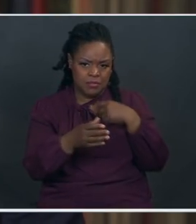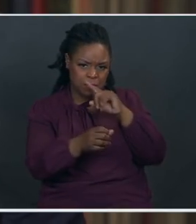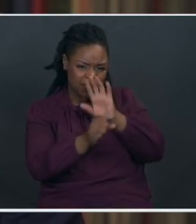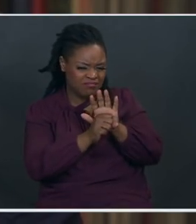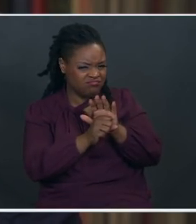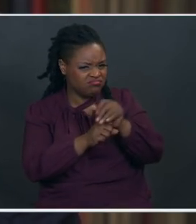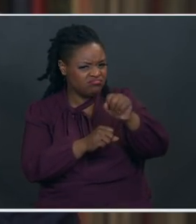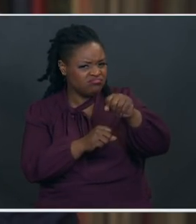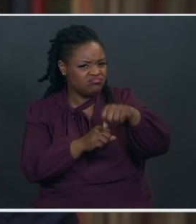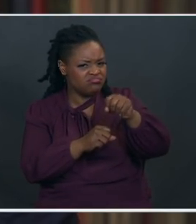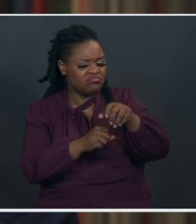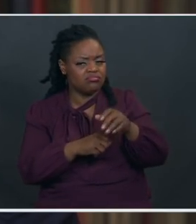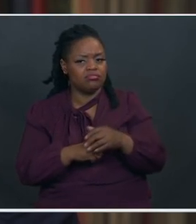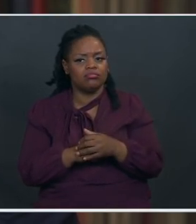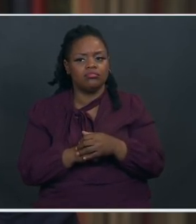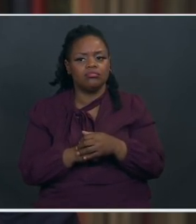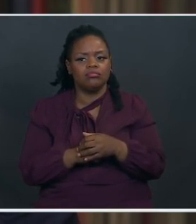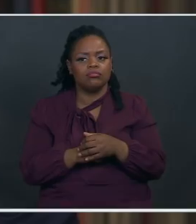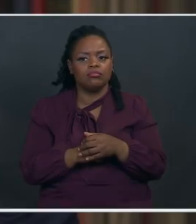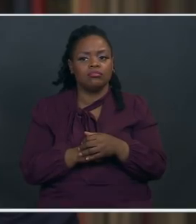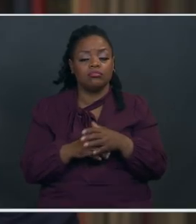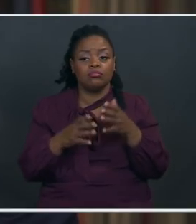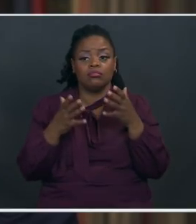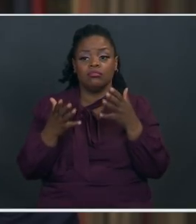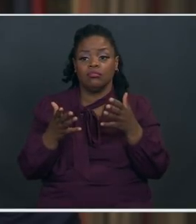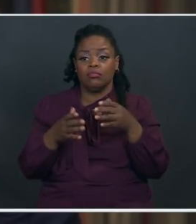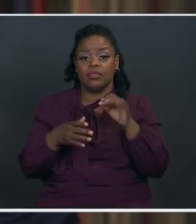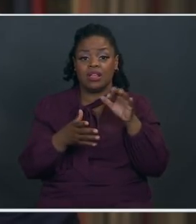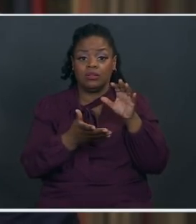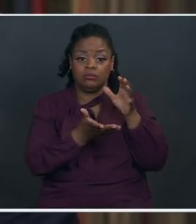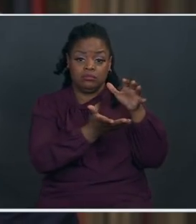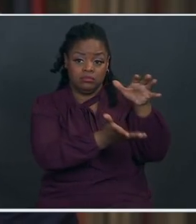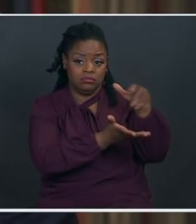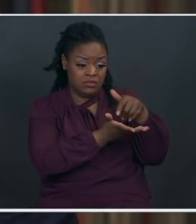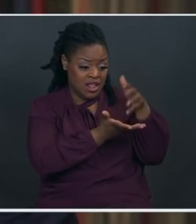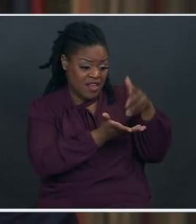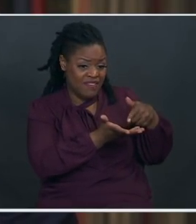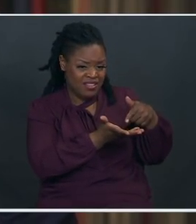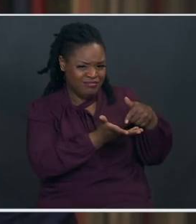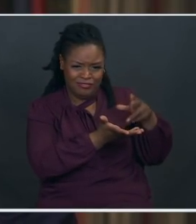But we are passing doses directly along to states very much in real time as they order them.